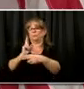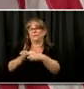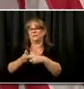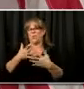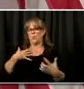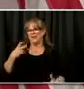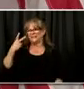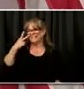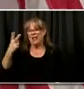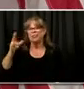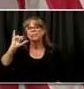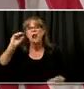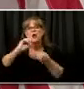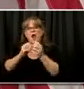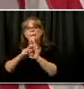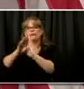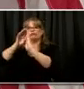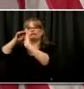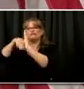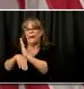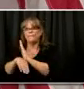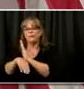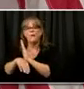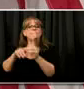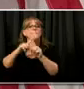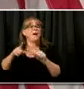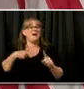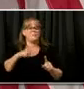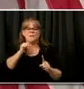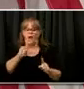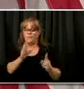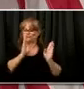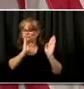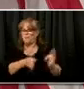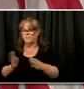not able to say that yet and we are still worried that uh this could be an increase